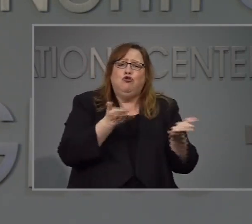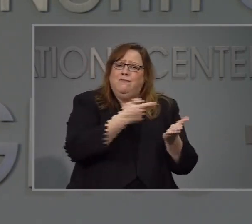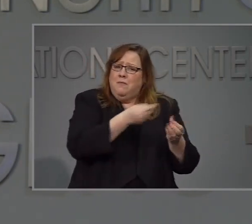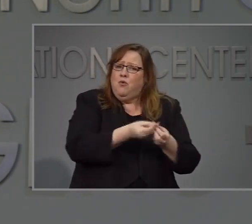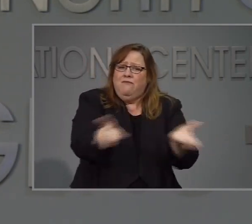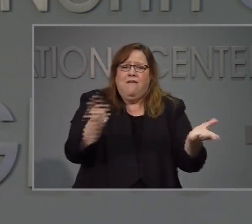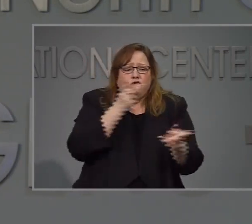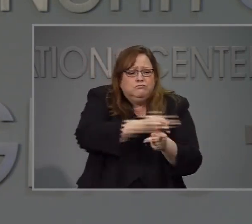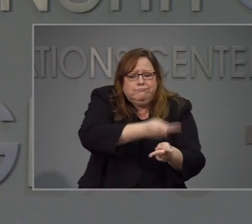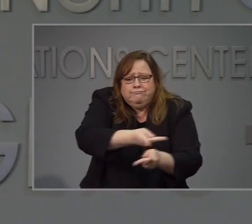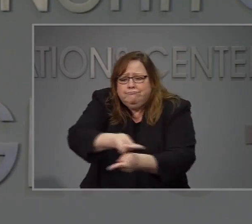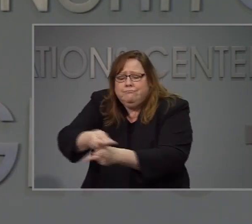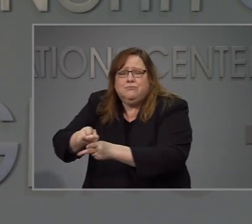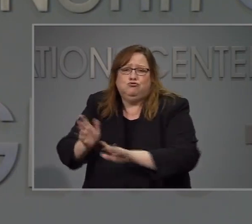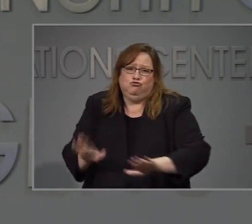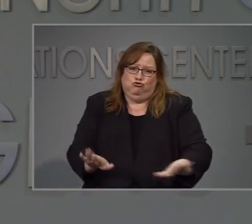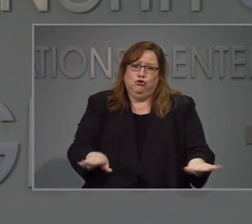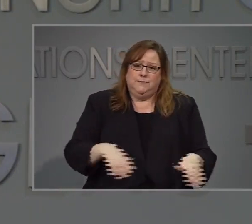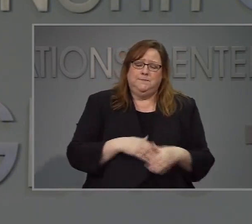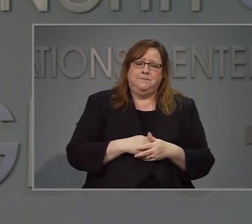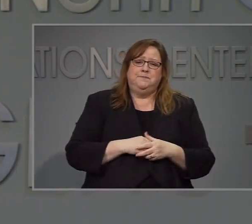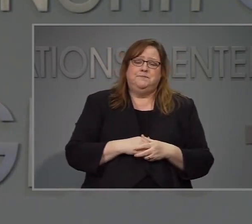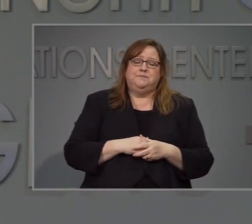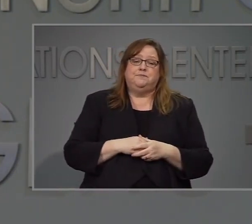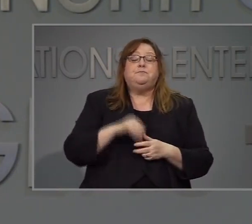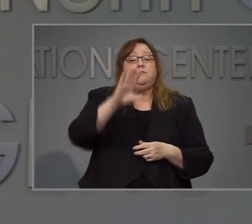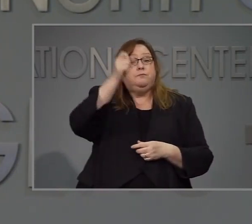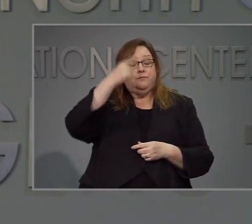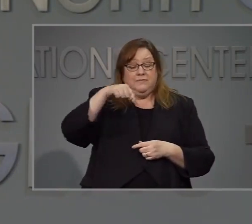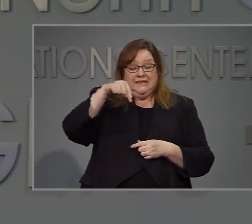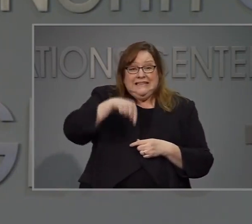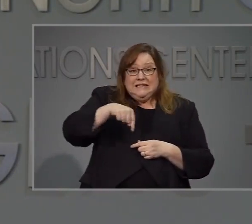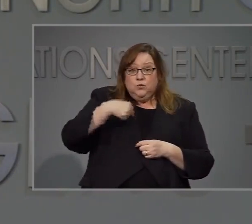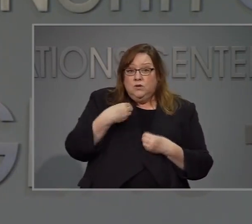THAT HAVE BEEN OPENED. THEY'VE PRECAUTIONS AND THEY'VE BEEN PROVIDING A CRITICAL SERVICE.